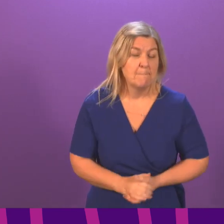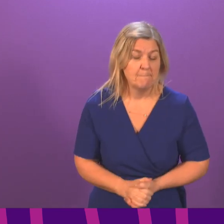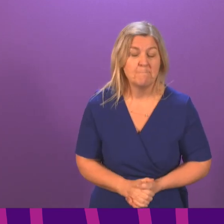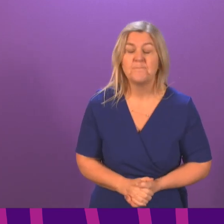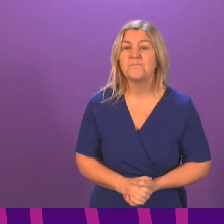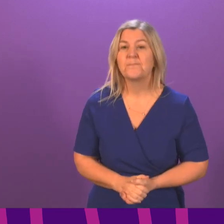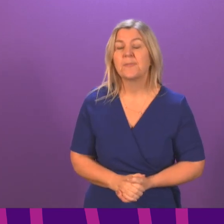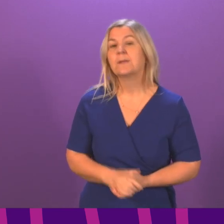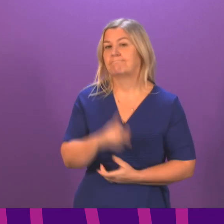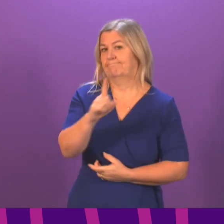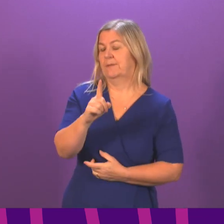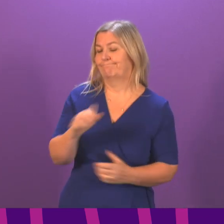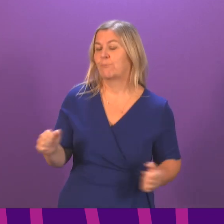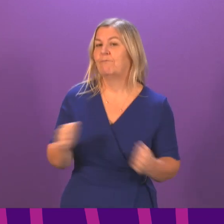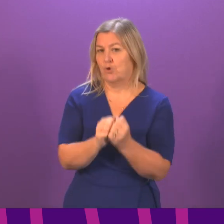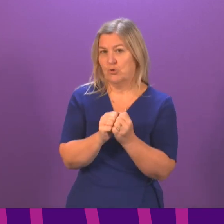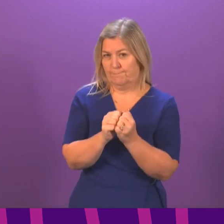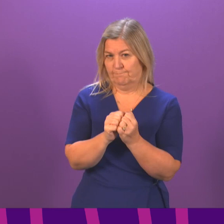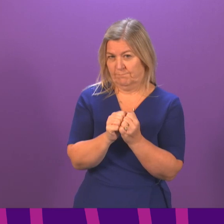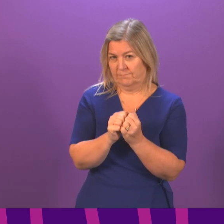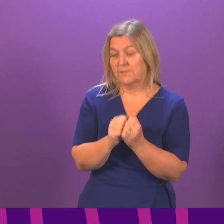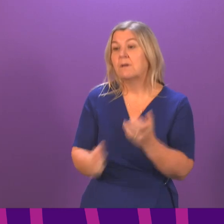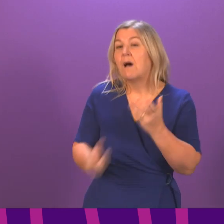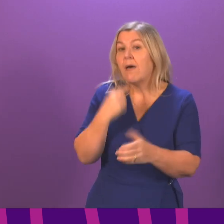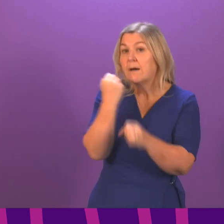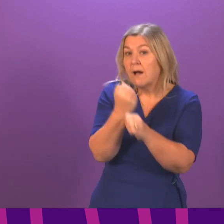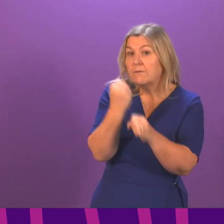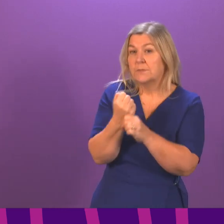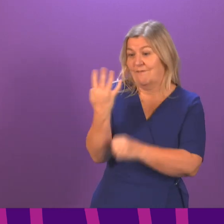We have, however, confirmed with other Governments across the United Kingdom that there will